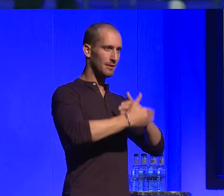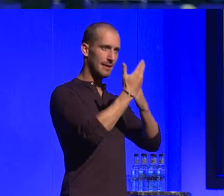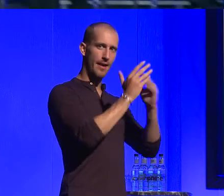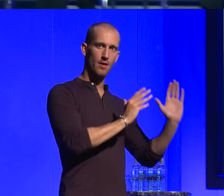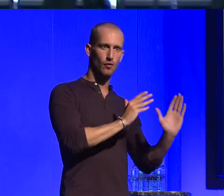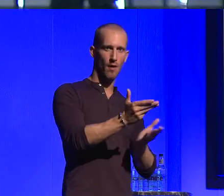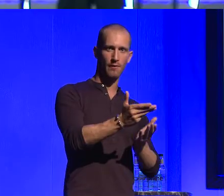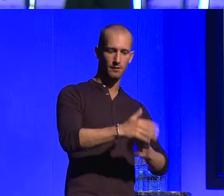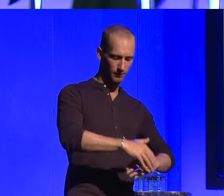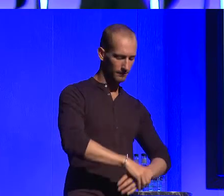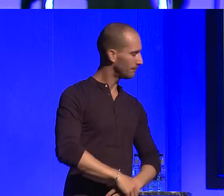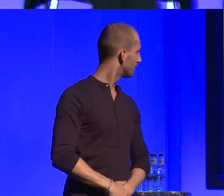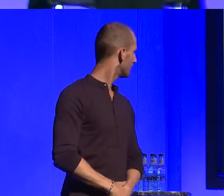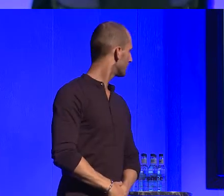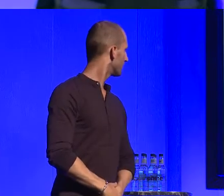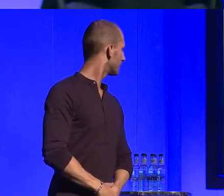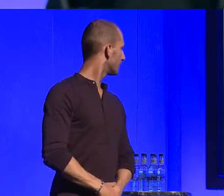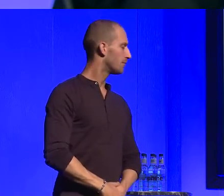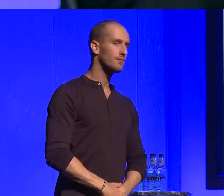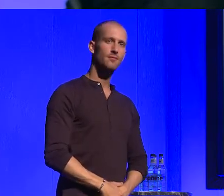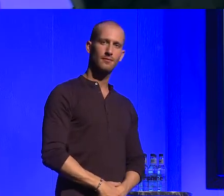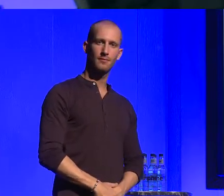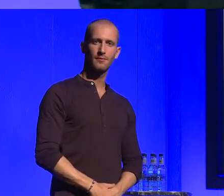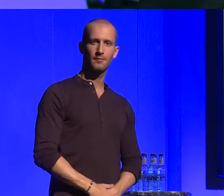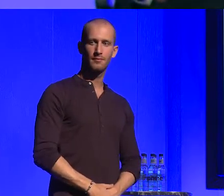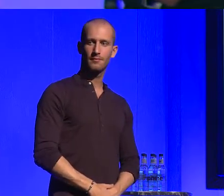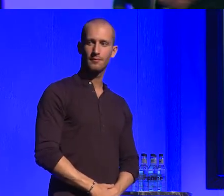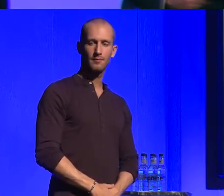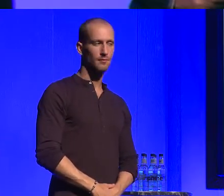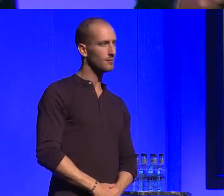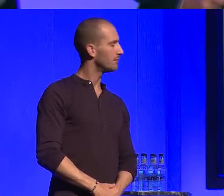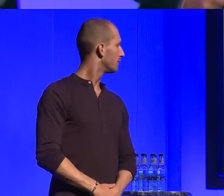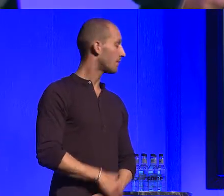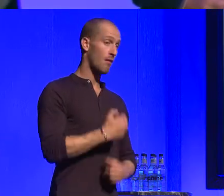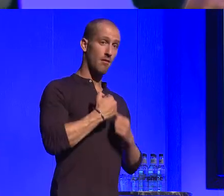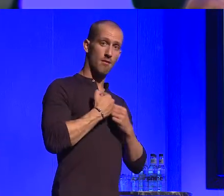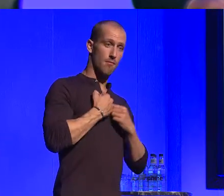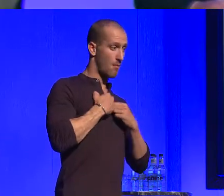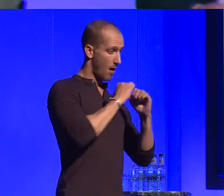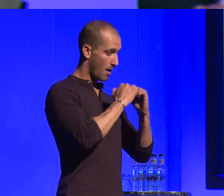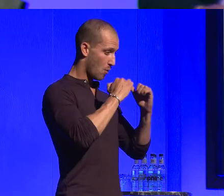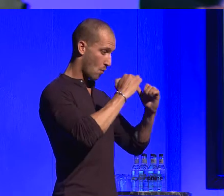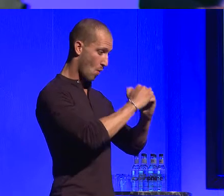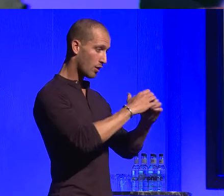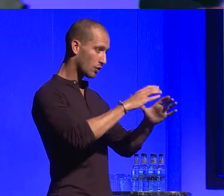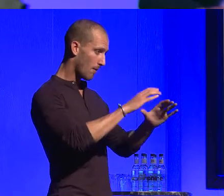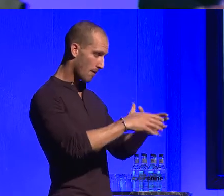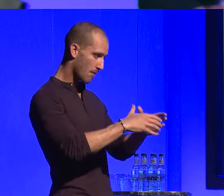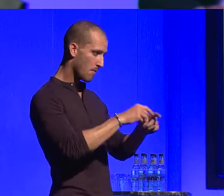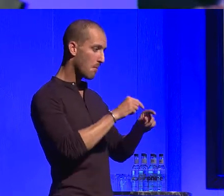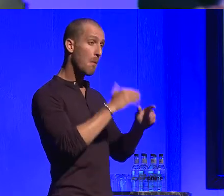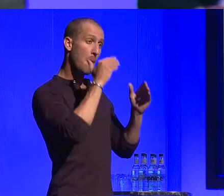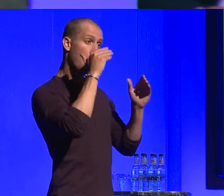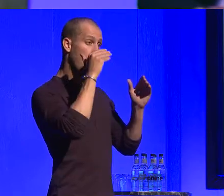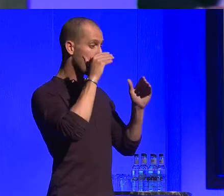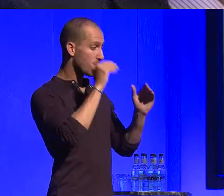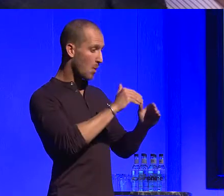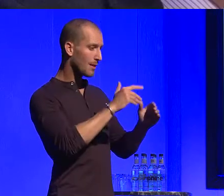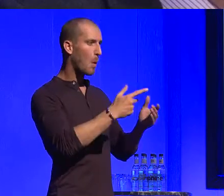Fiona: I was part of the workshop that looks at the possibility -- the plan, the idea -- of